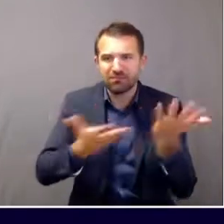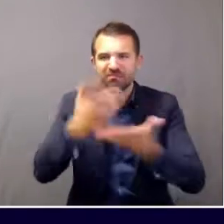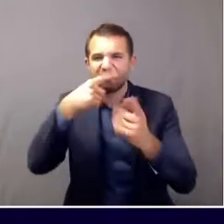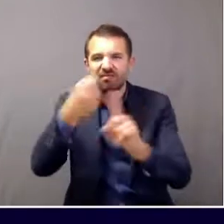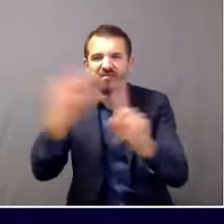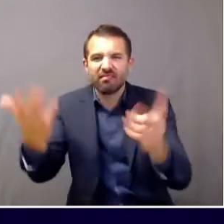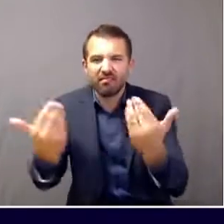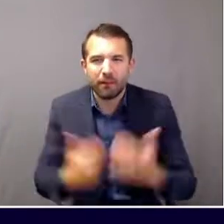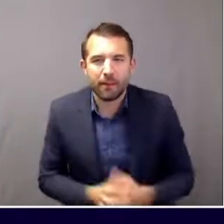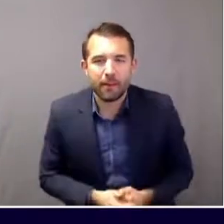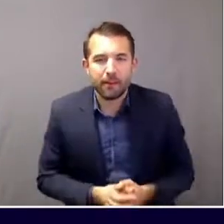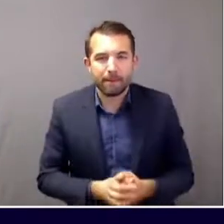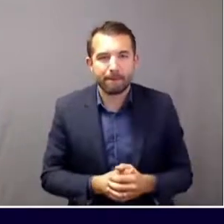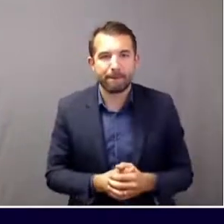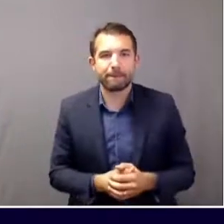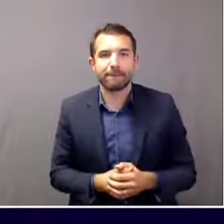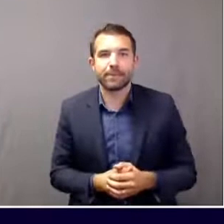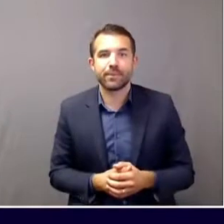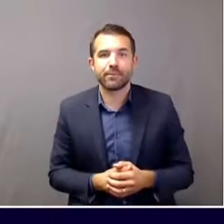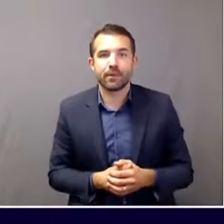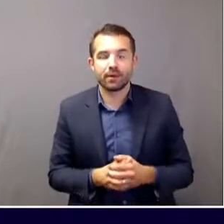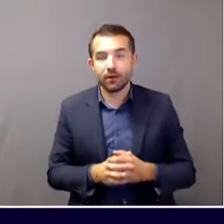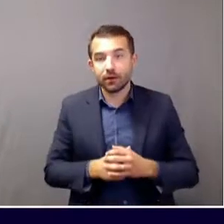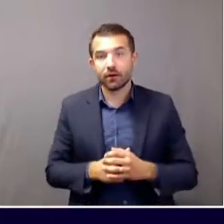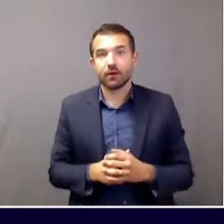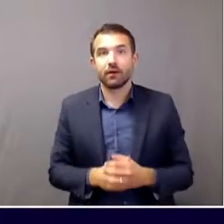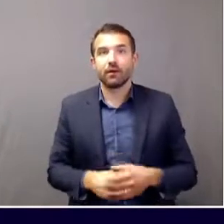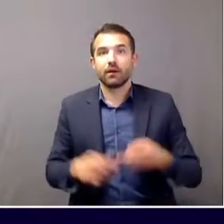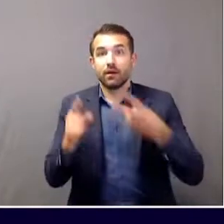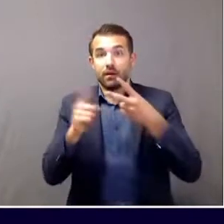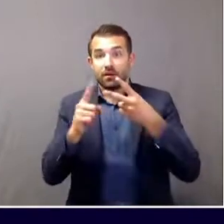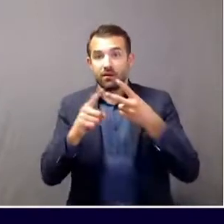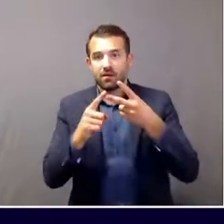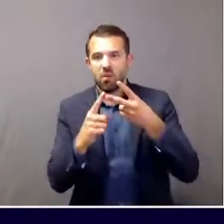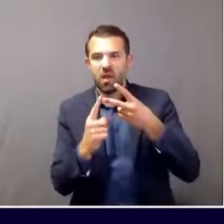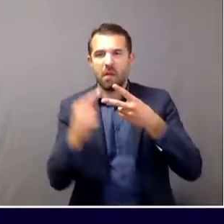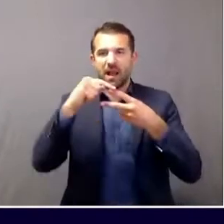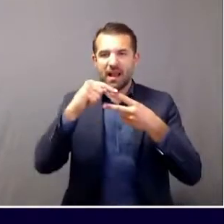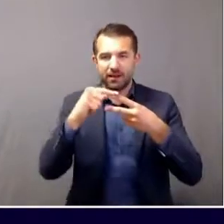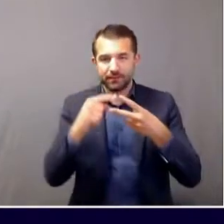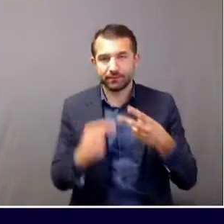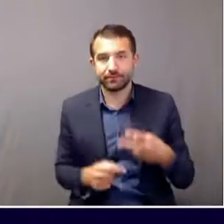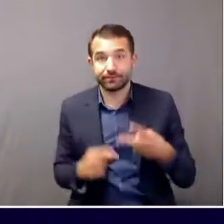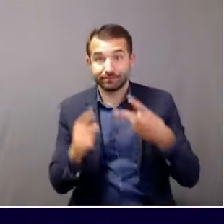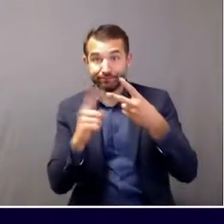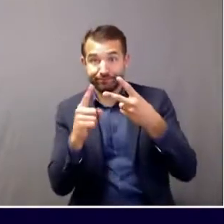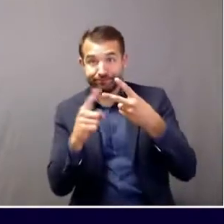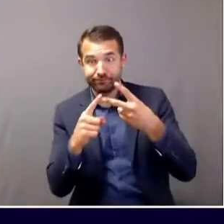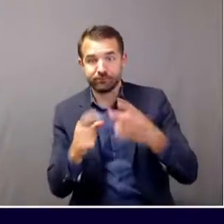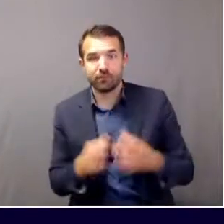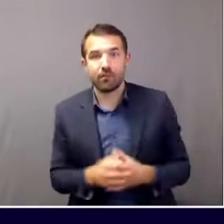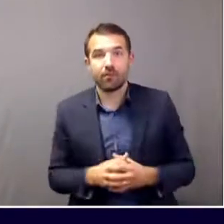and then what we can talk about the former the reason that the